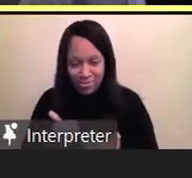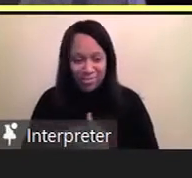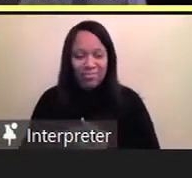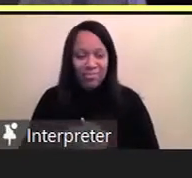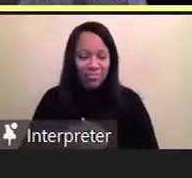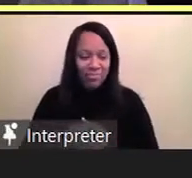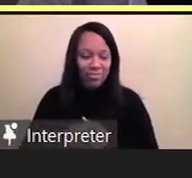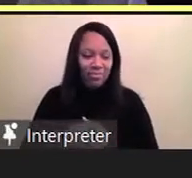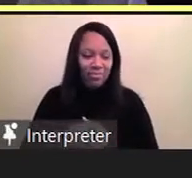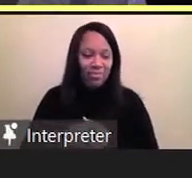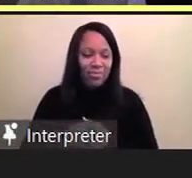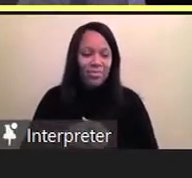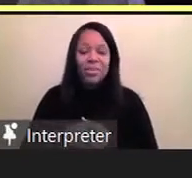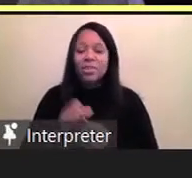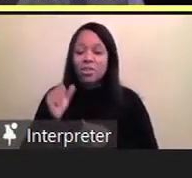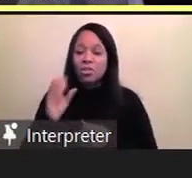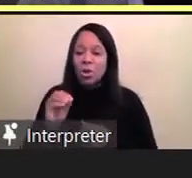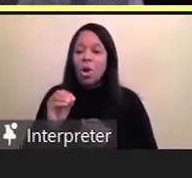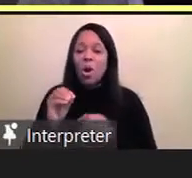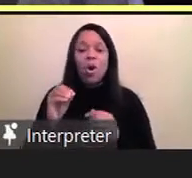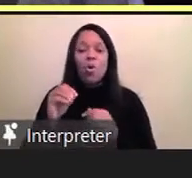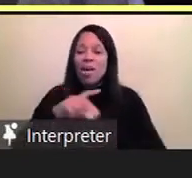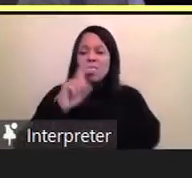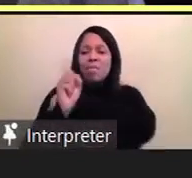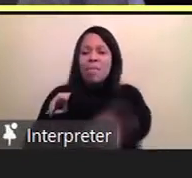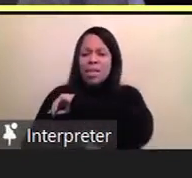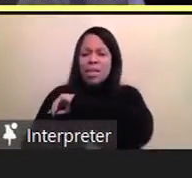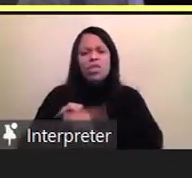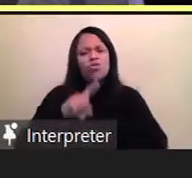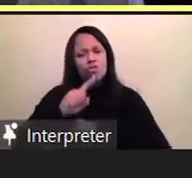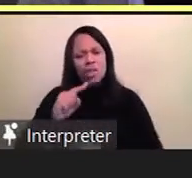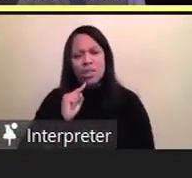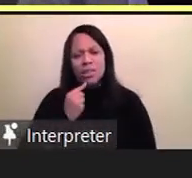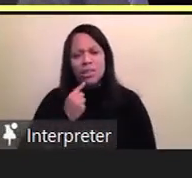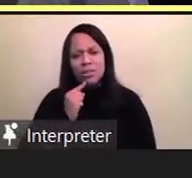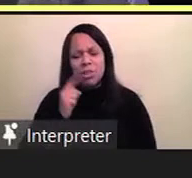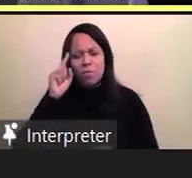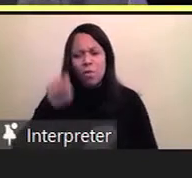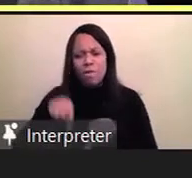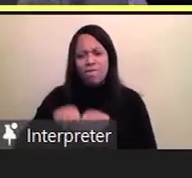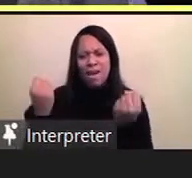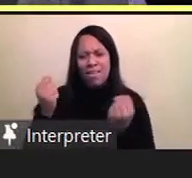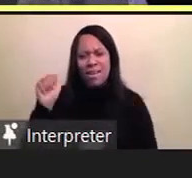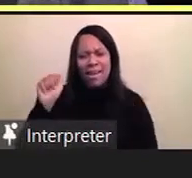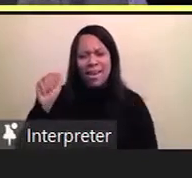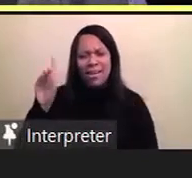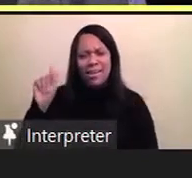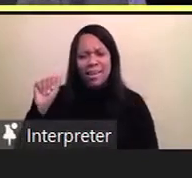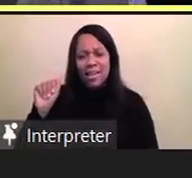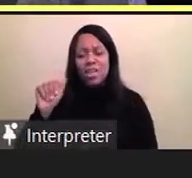So there are definitely serious penalties for violating it. That's why we say, try to work it out.